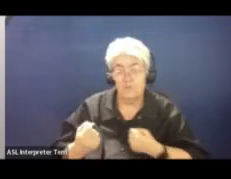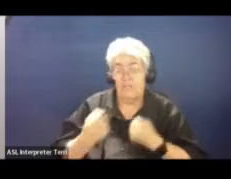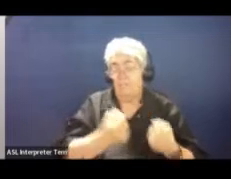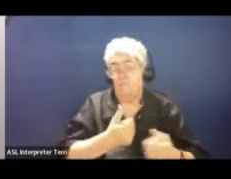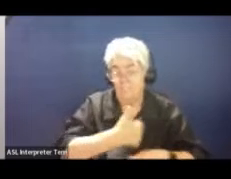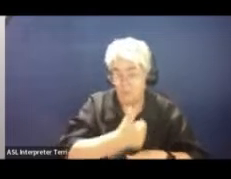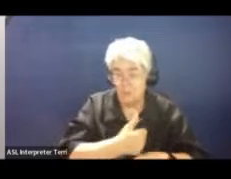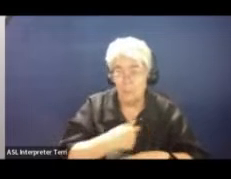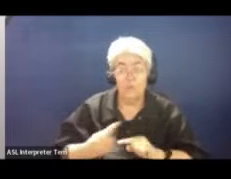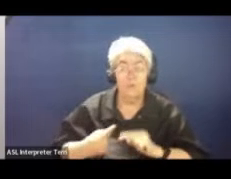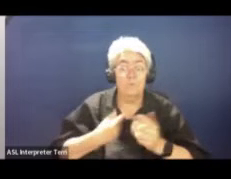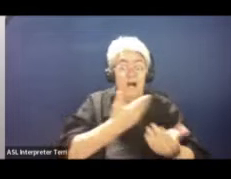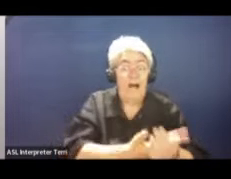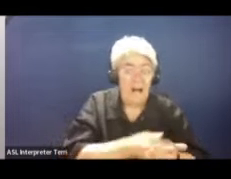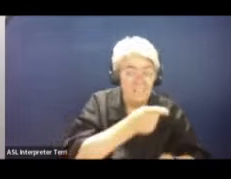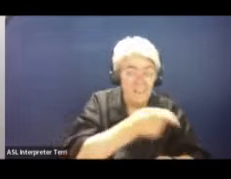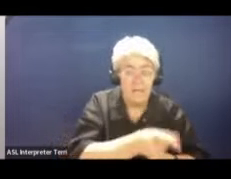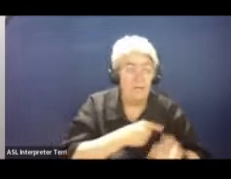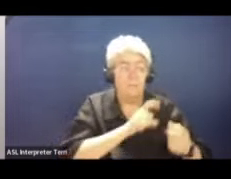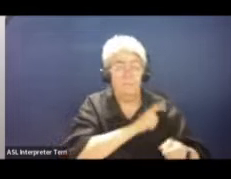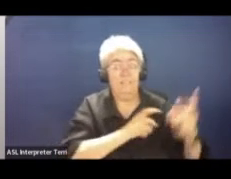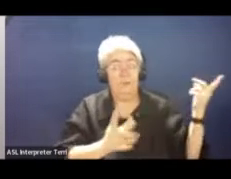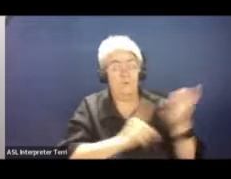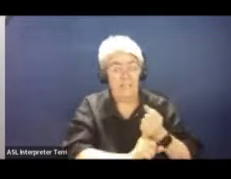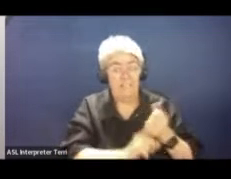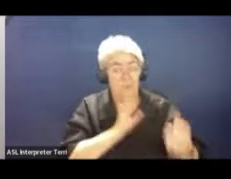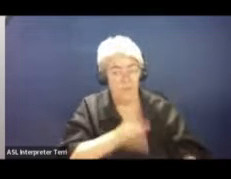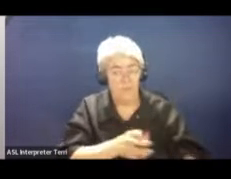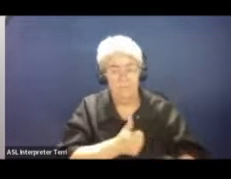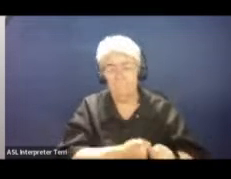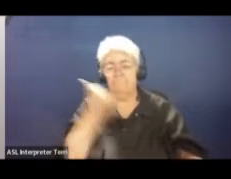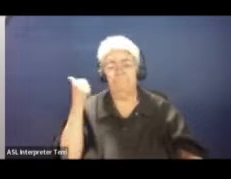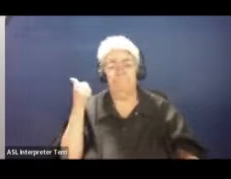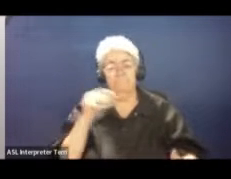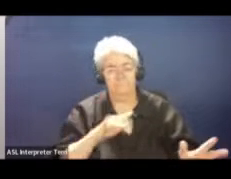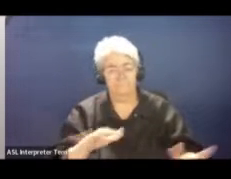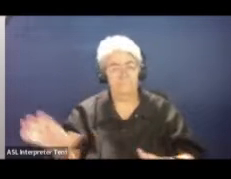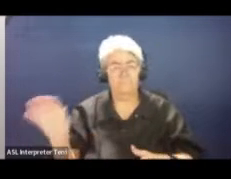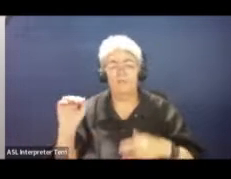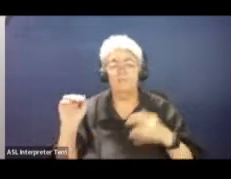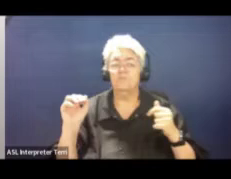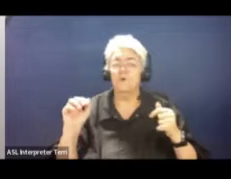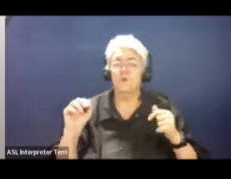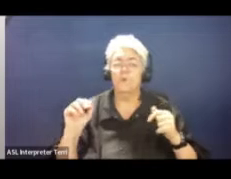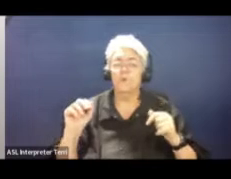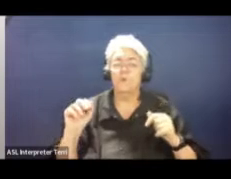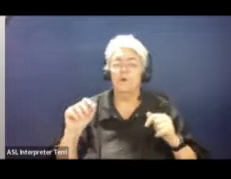arrested because they have active warrants. So it's not required. We are going to ask